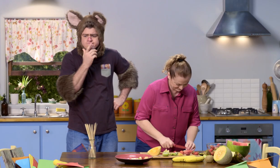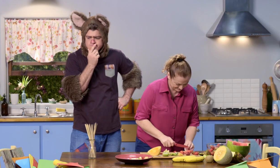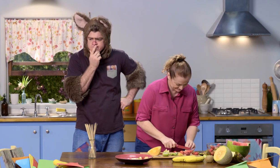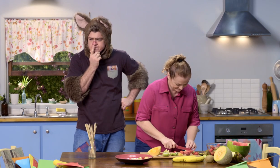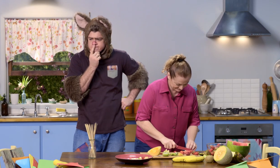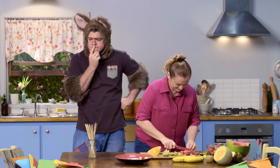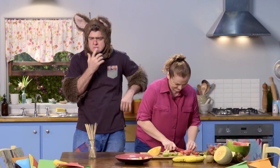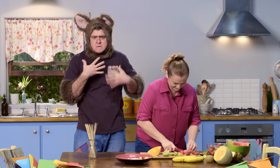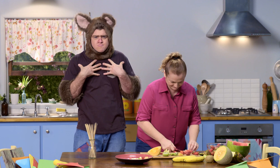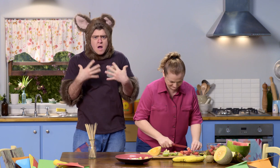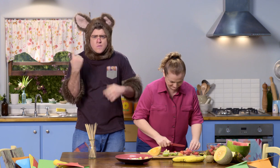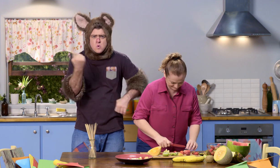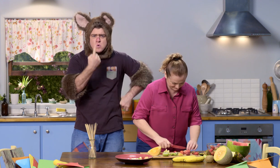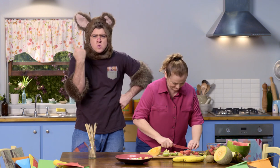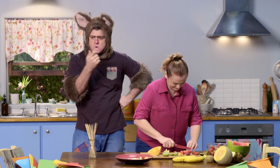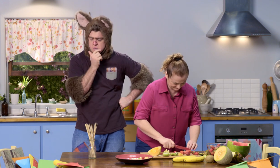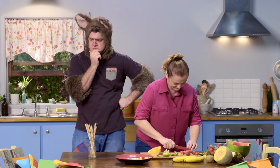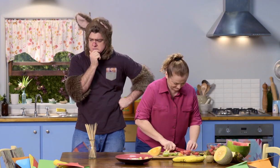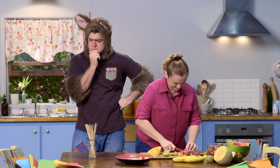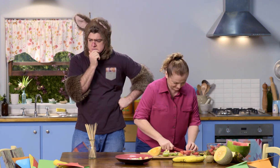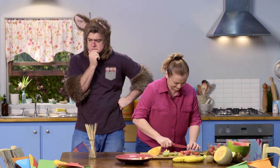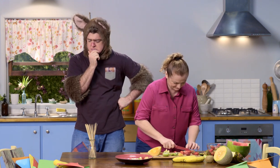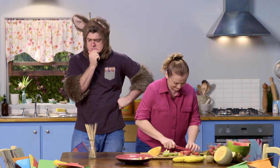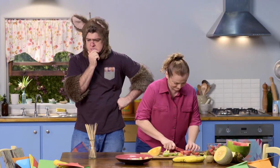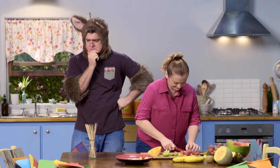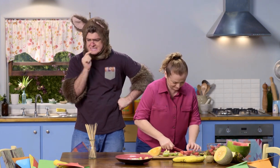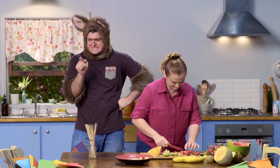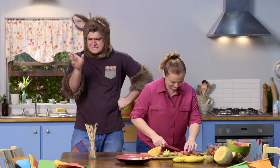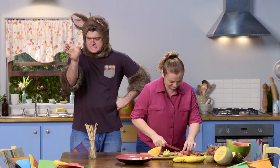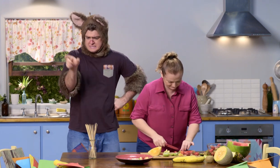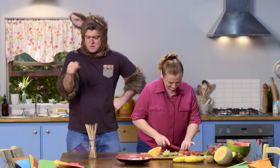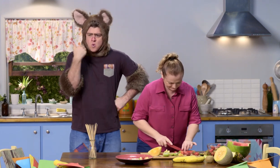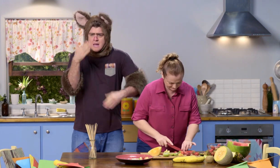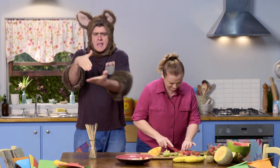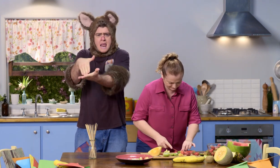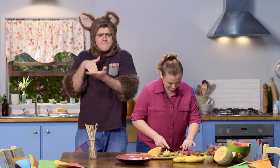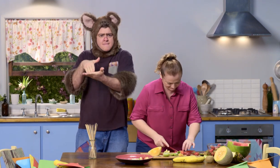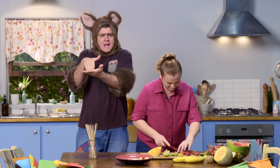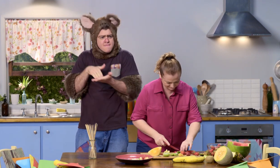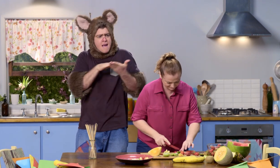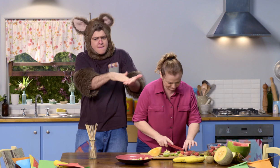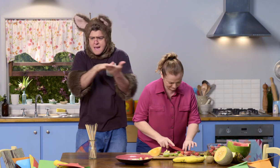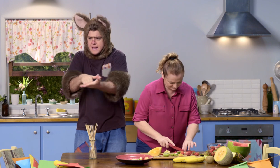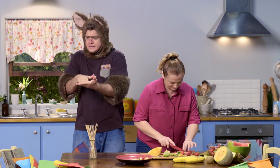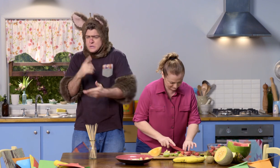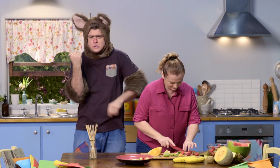Hm. I wonder who the surprise is for? A person that's always helping.